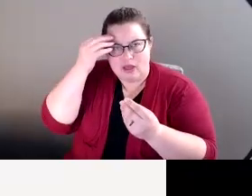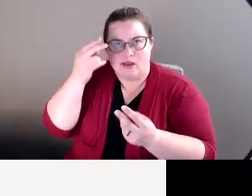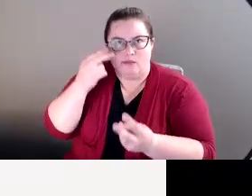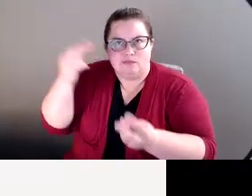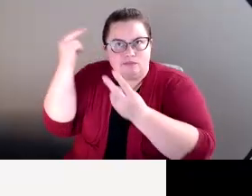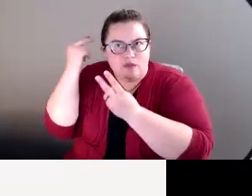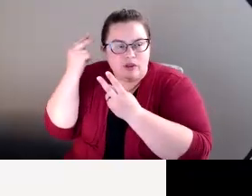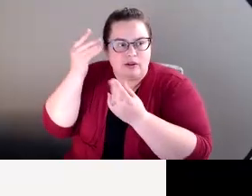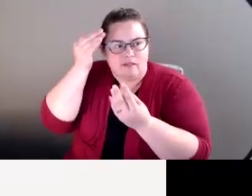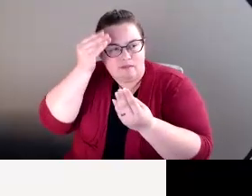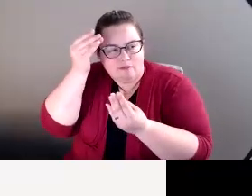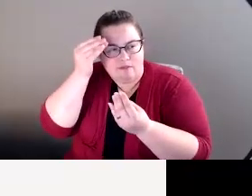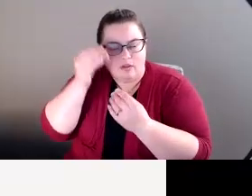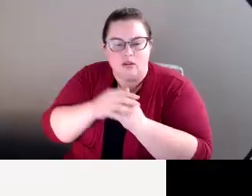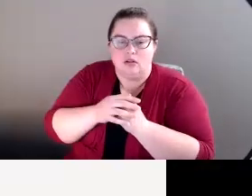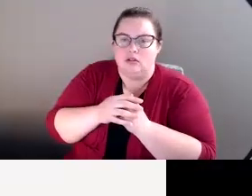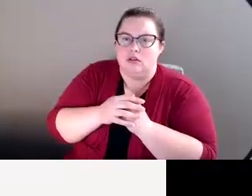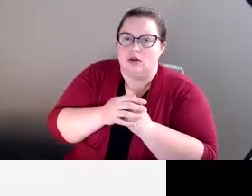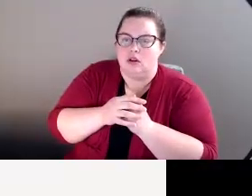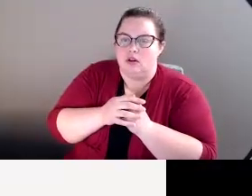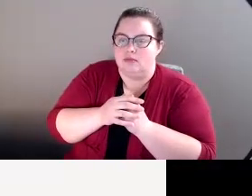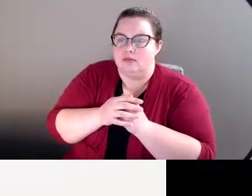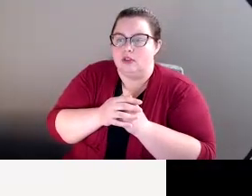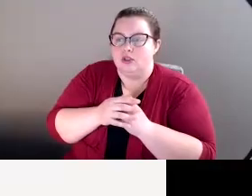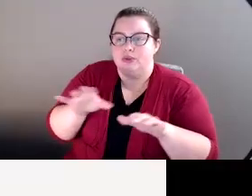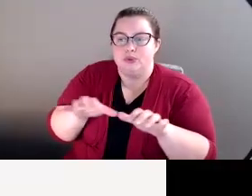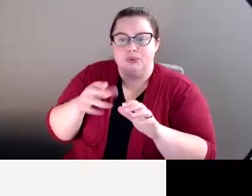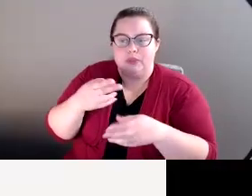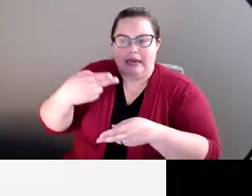where students have to record their name pronunciation for you.